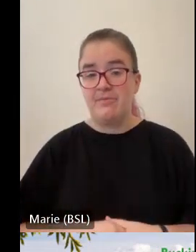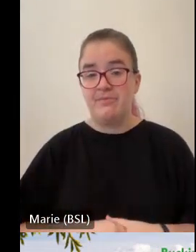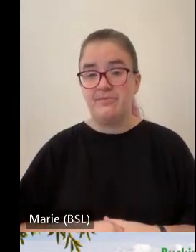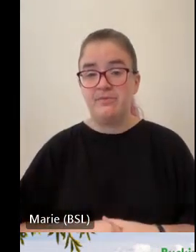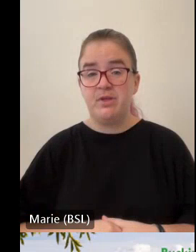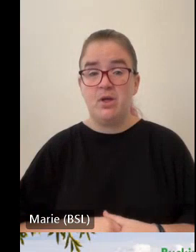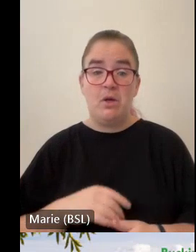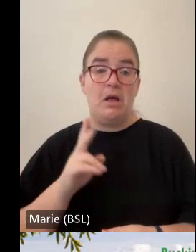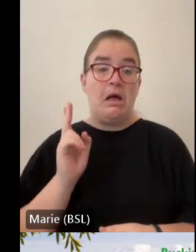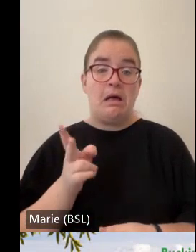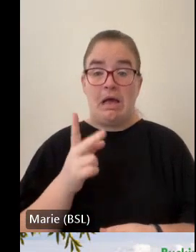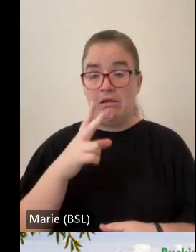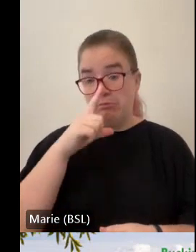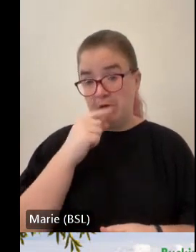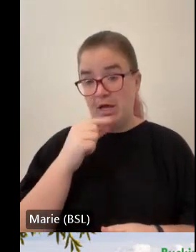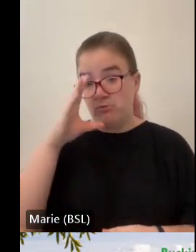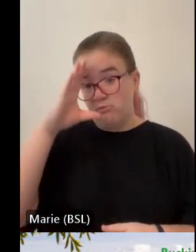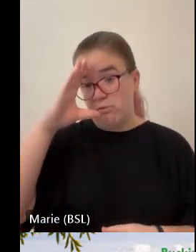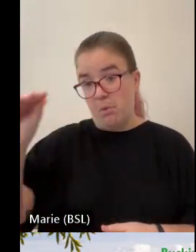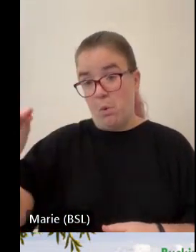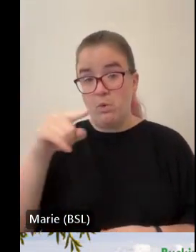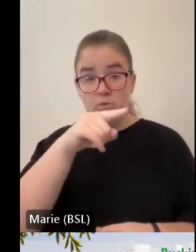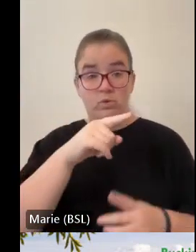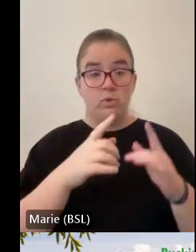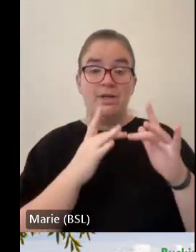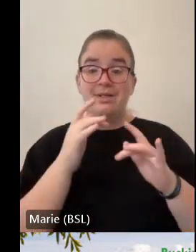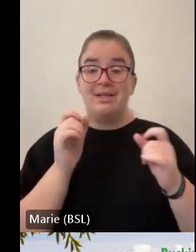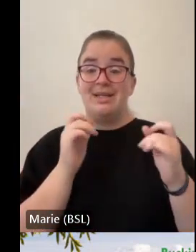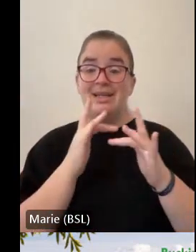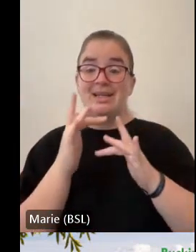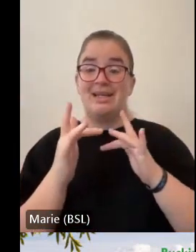So again, you can report those to this address here.